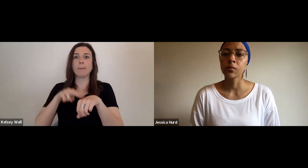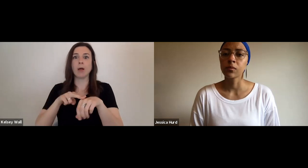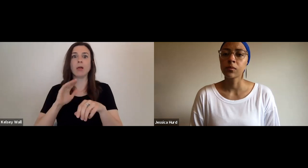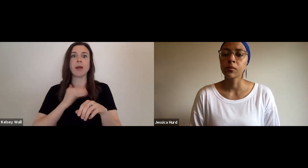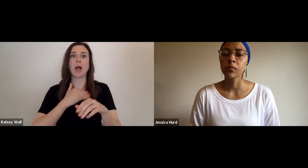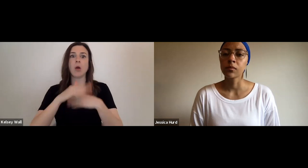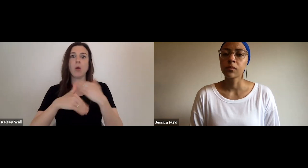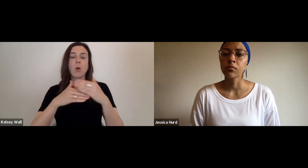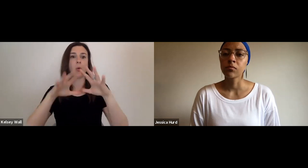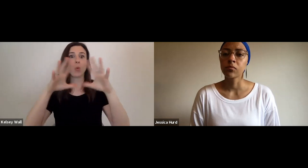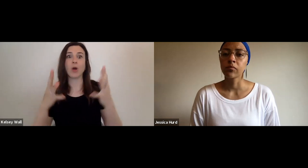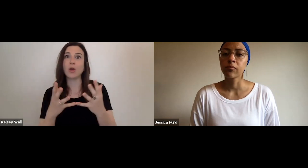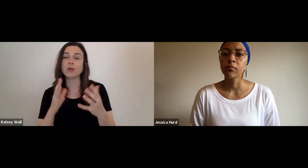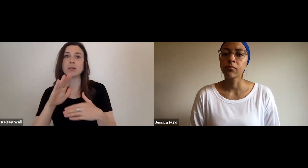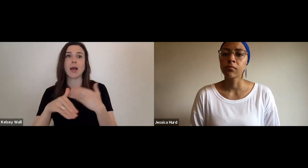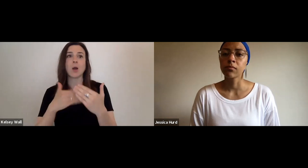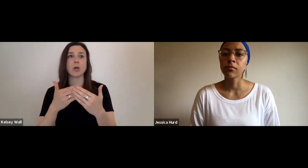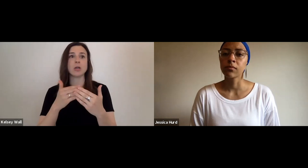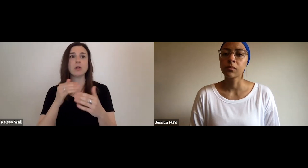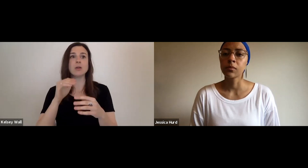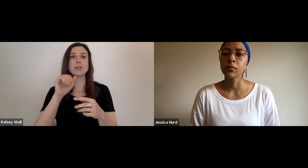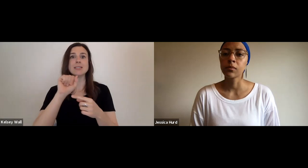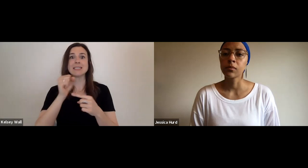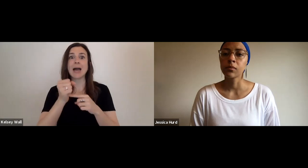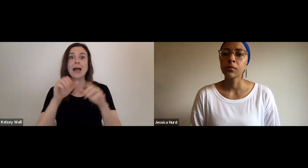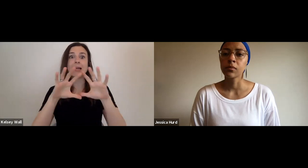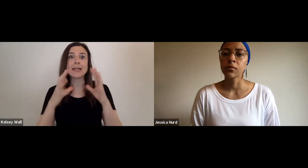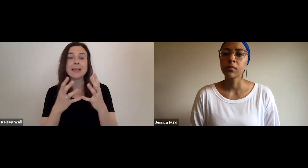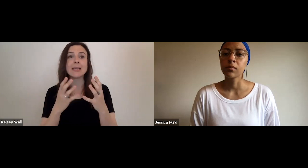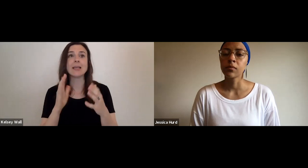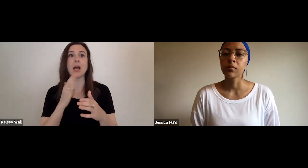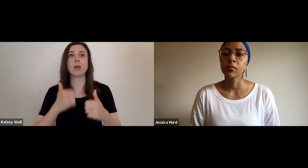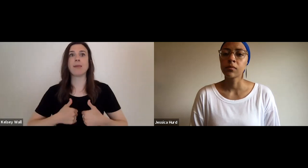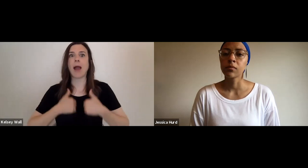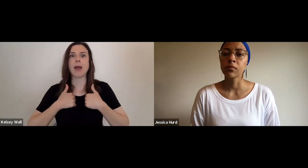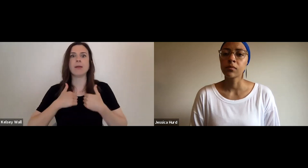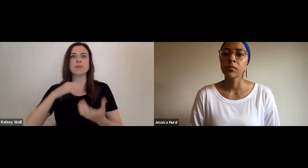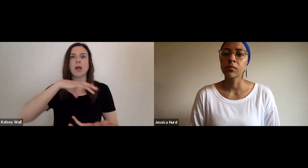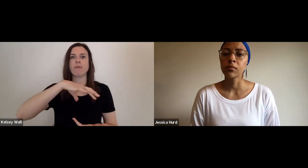Also one of the most important things is developing a routine. In this new normal, everything's been